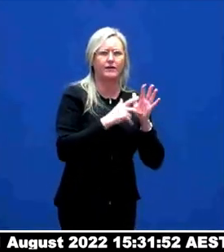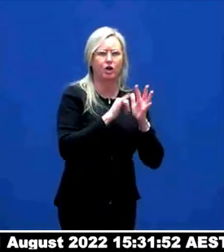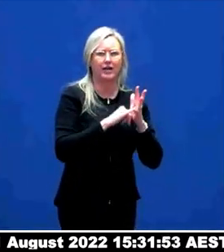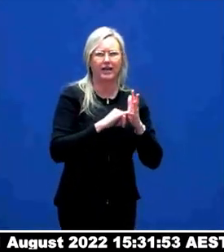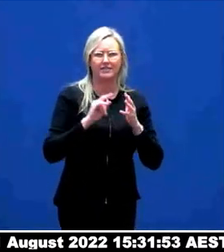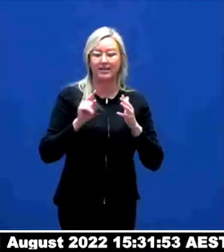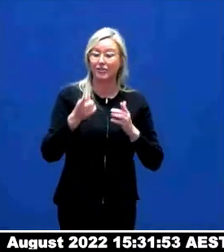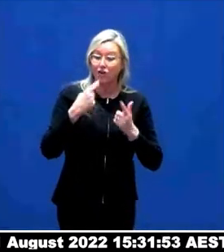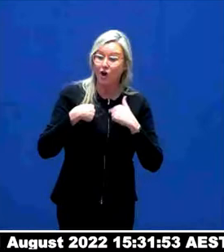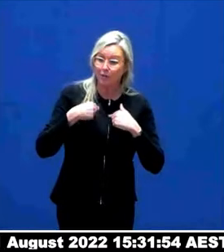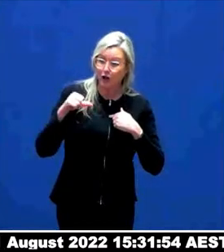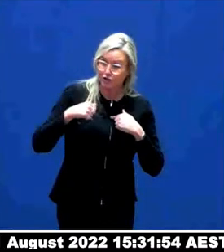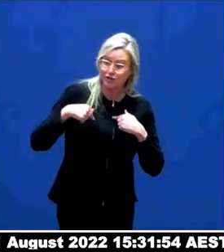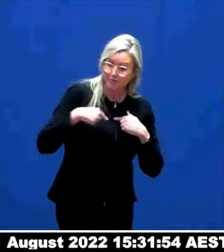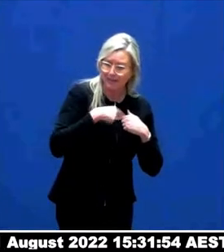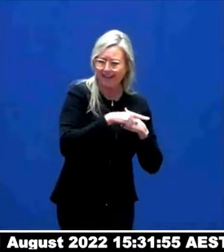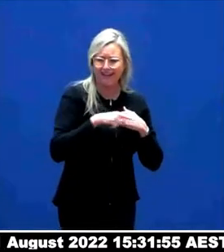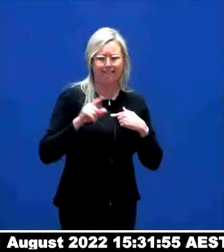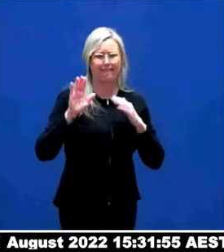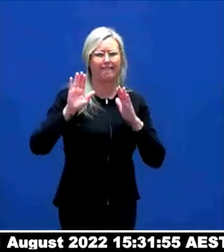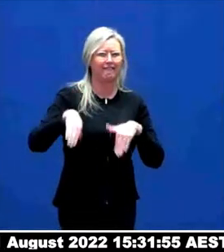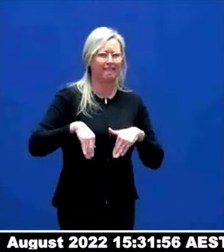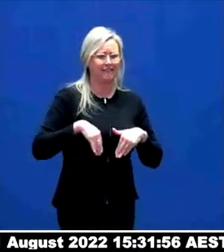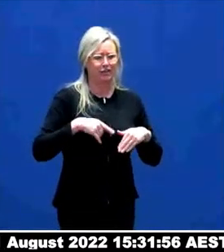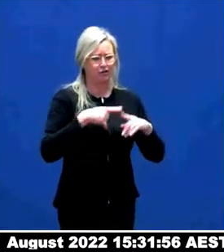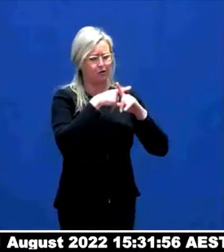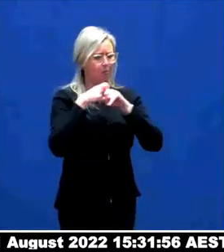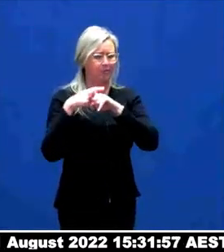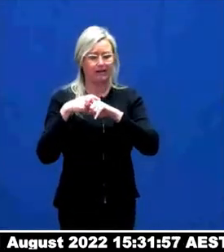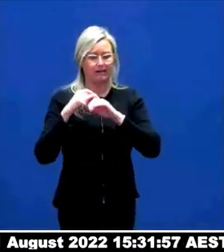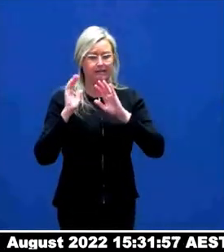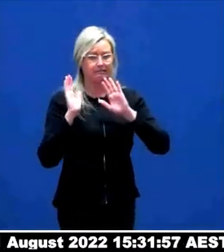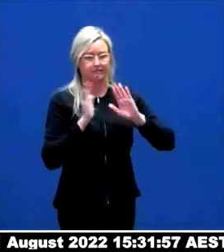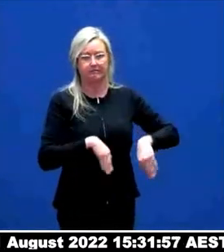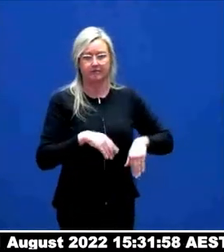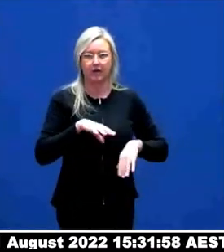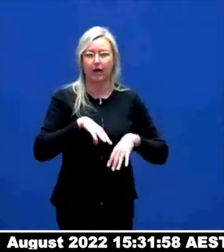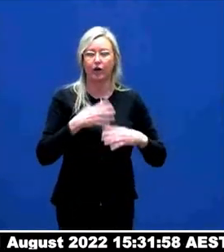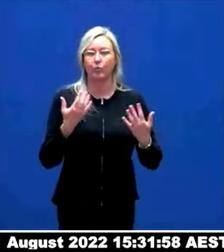He keeps telling me I should try, and I close my mind to it, but I really just